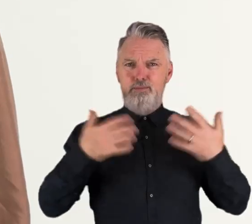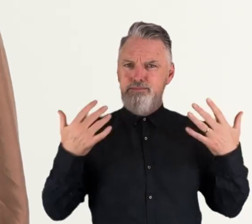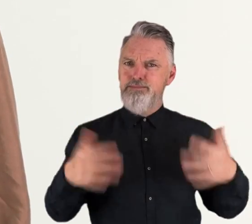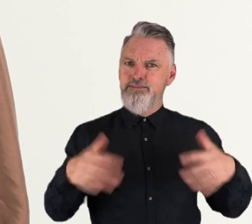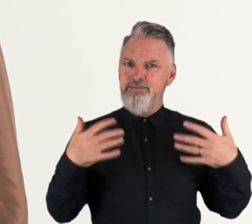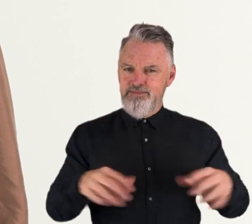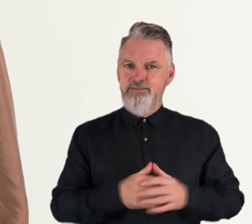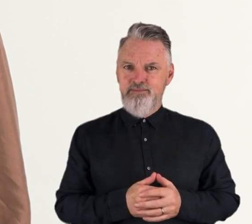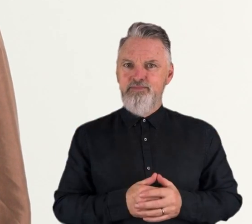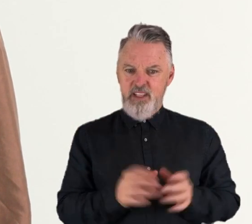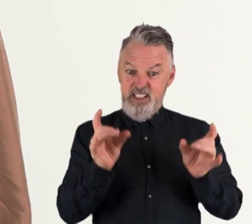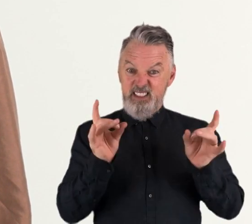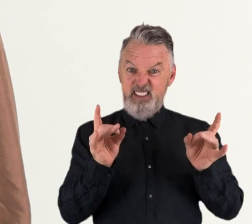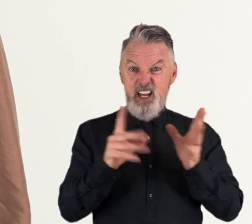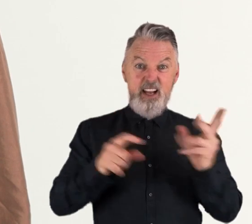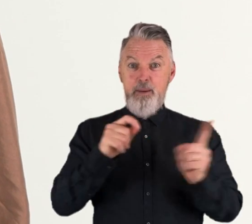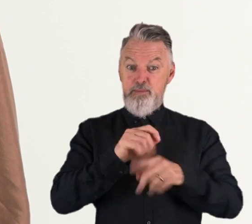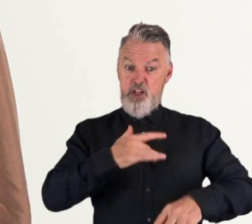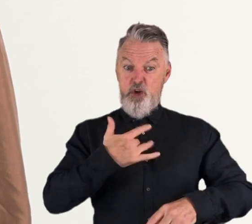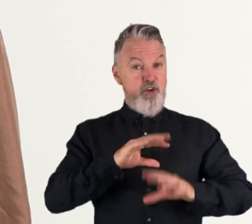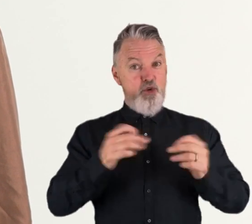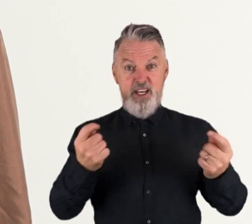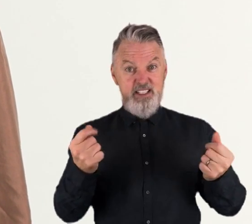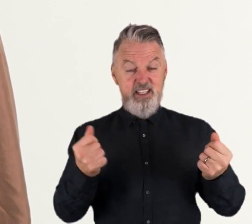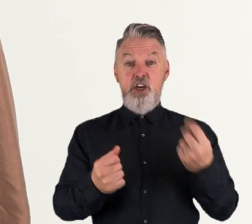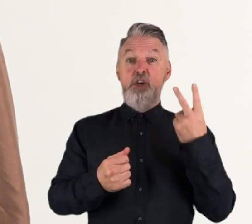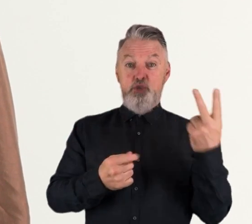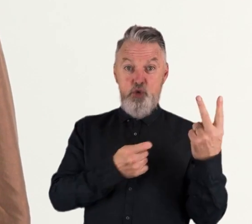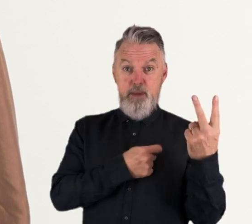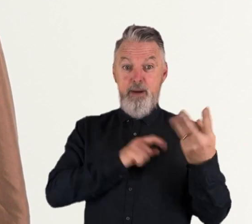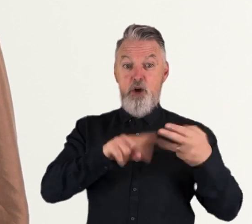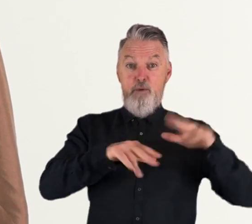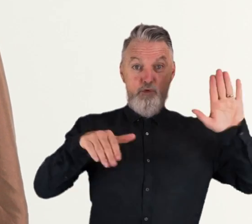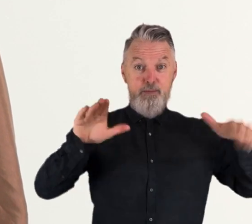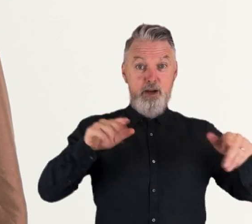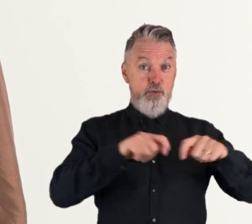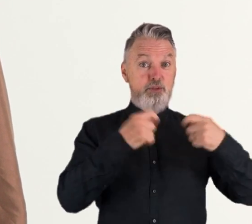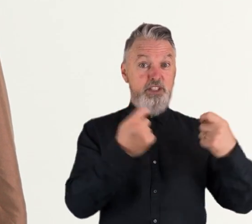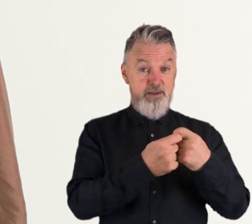Startup life isn’t easy Two members of the Remarkable Team Addy Chu and Alan Jones